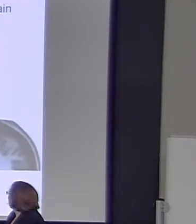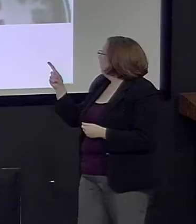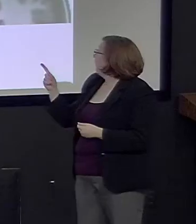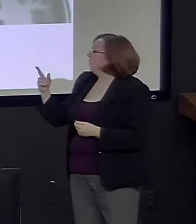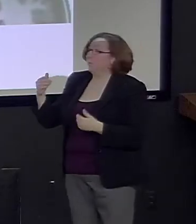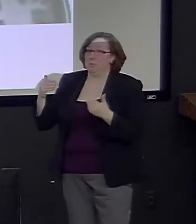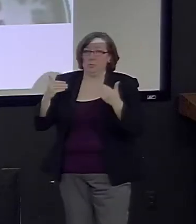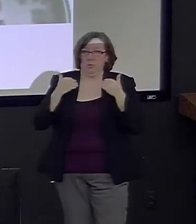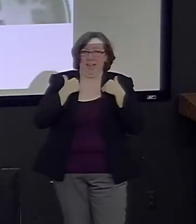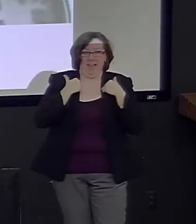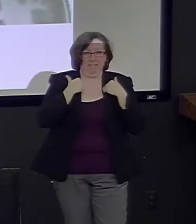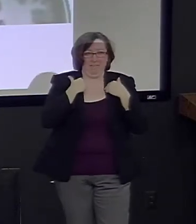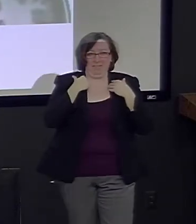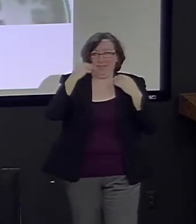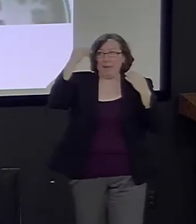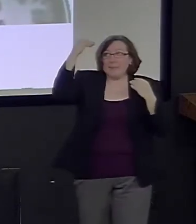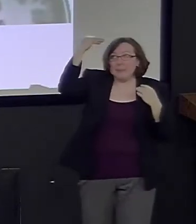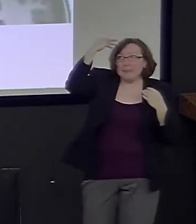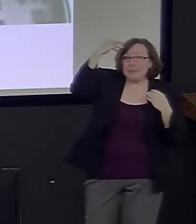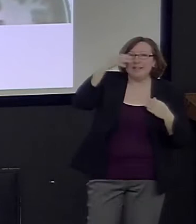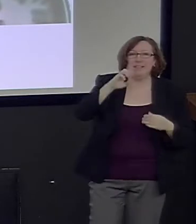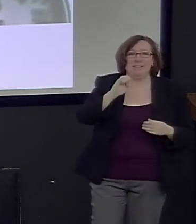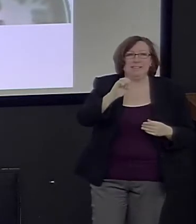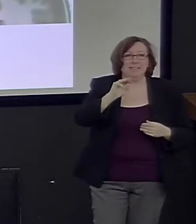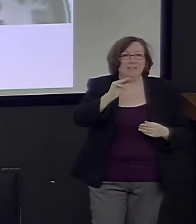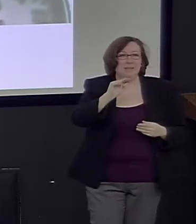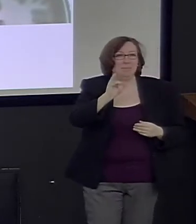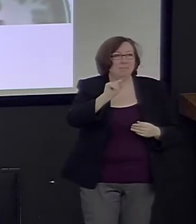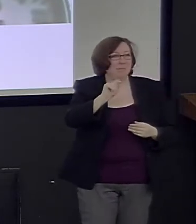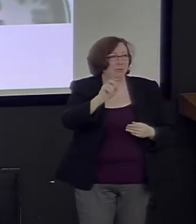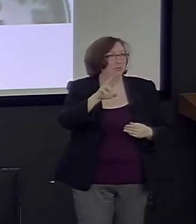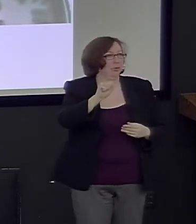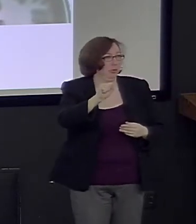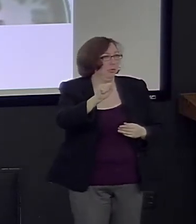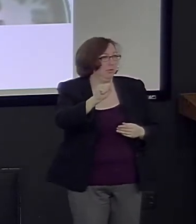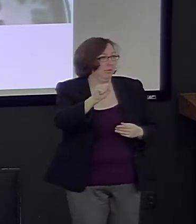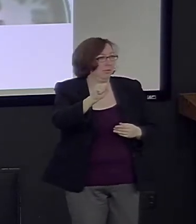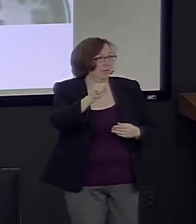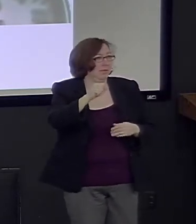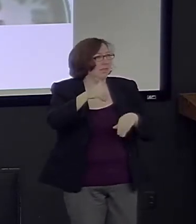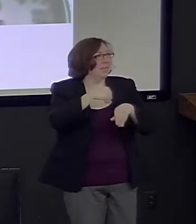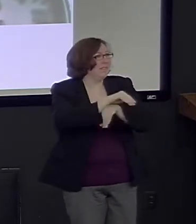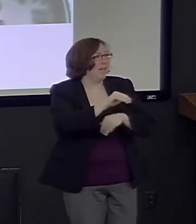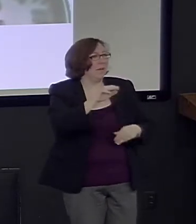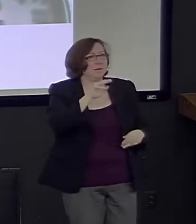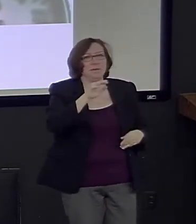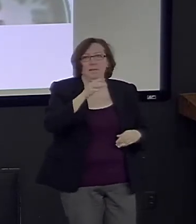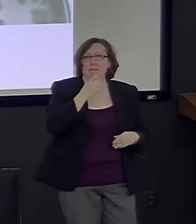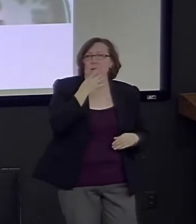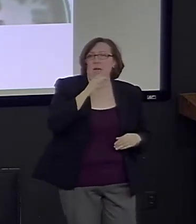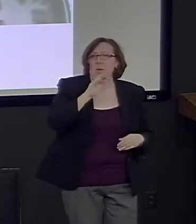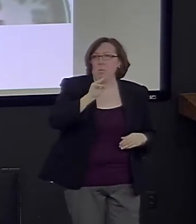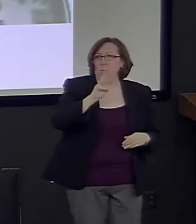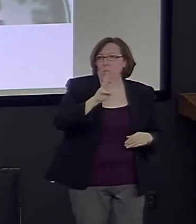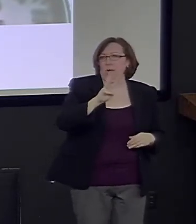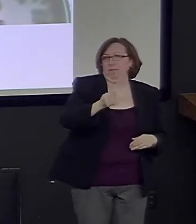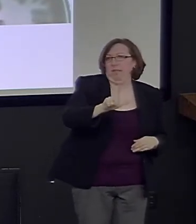that are emitting wavelengths of light that are generated from a remote laser,